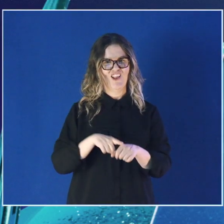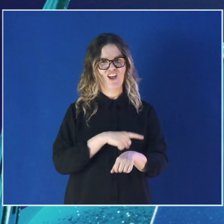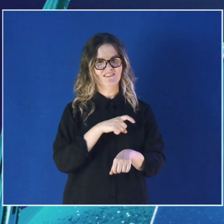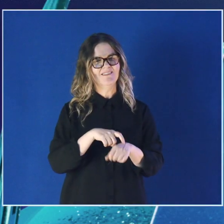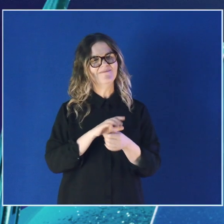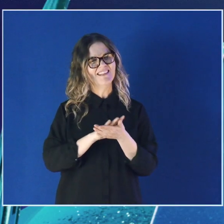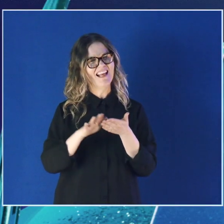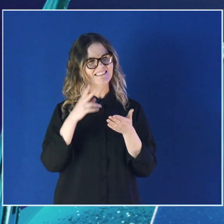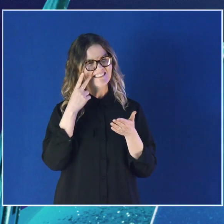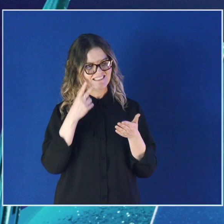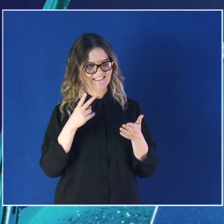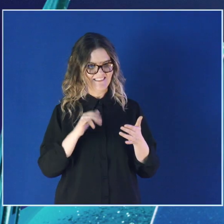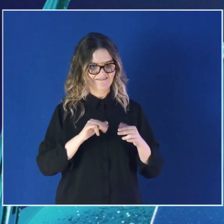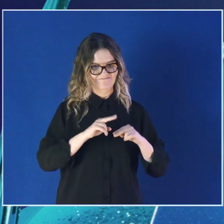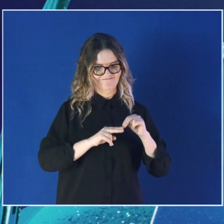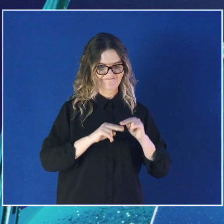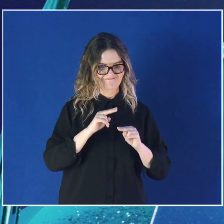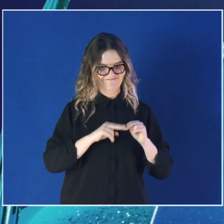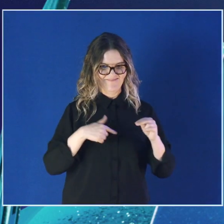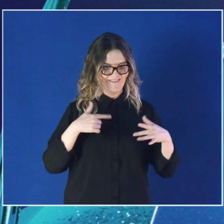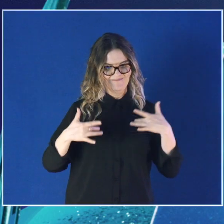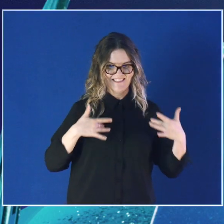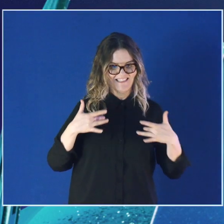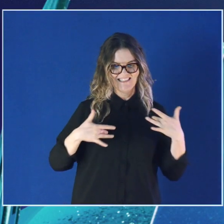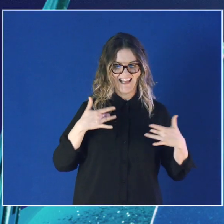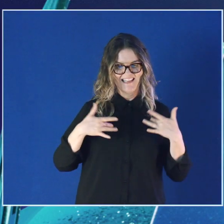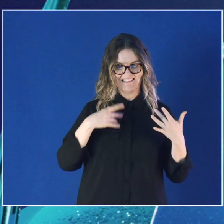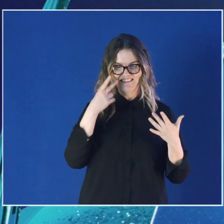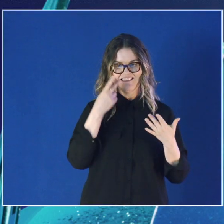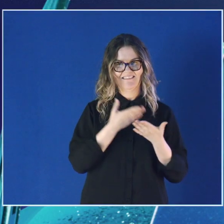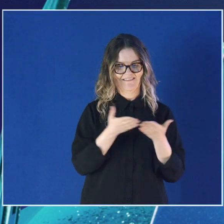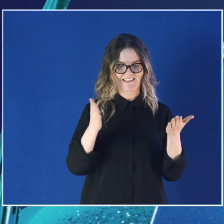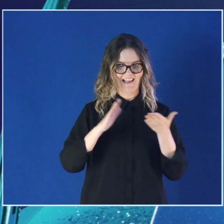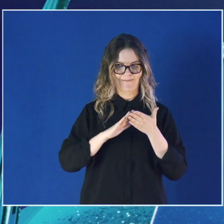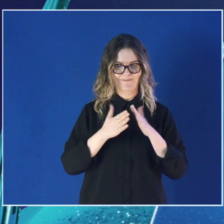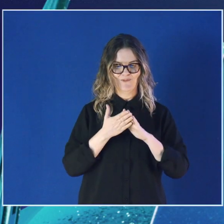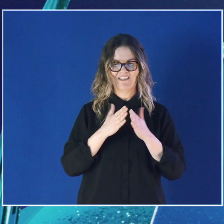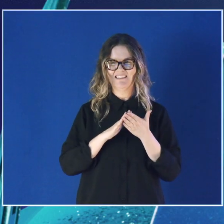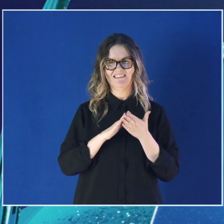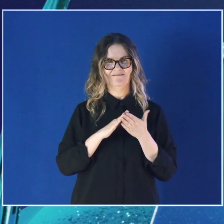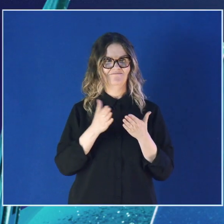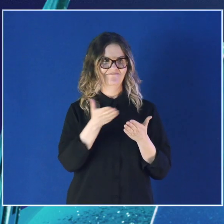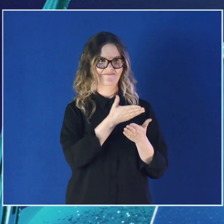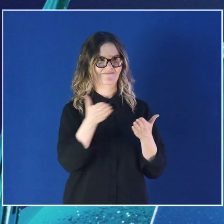and now folks can use it. I'm excited to see what the community has to say about this. Me too.